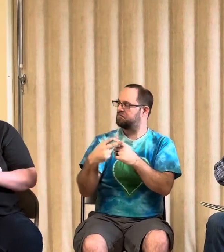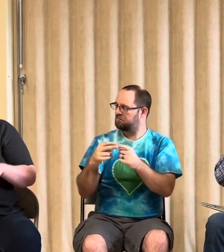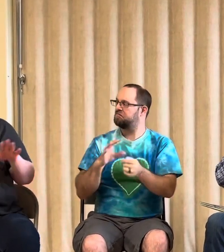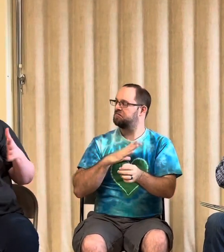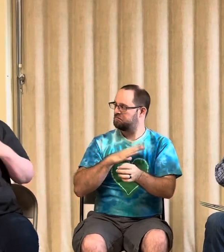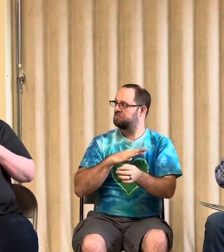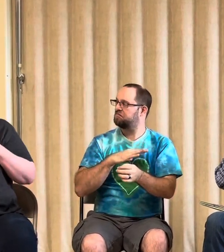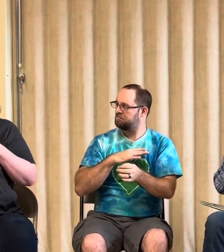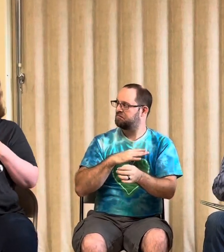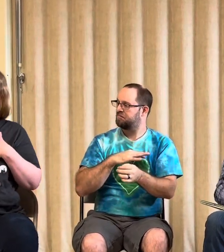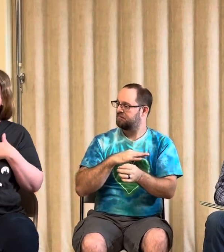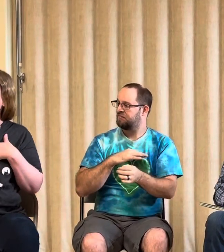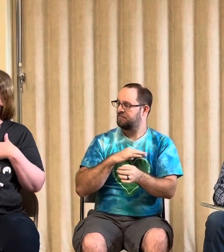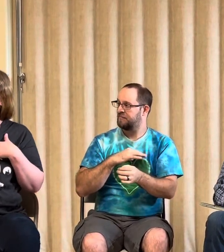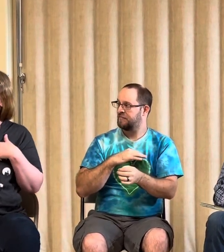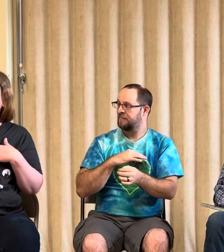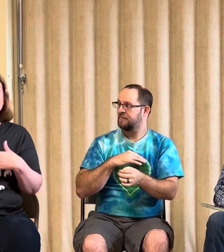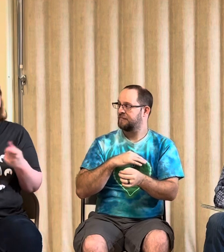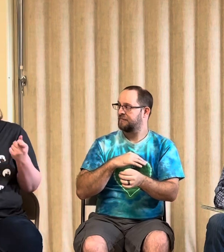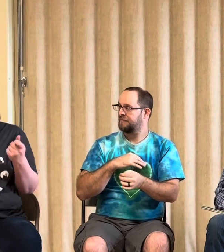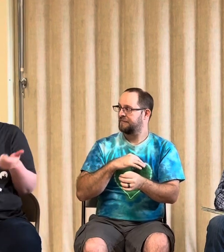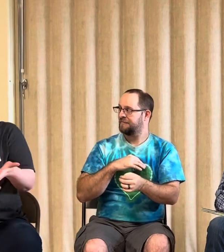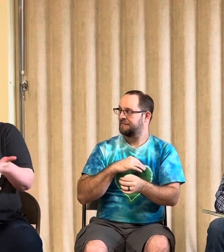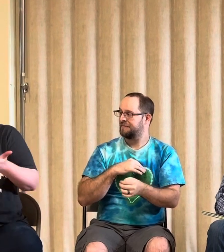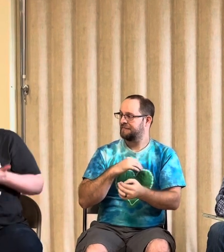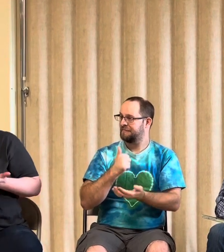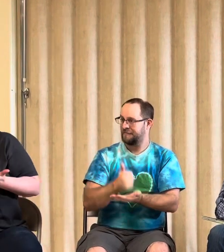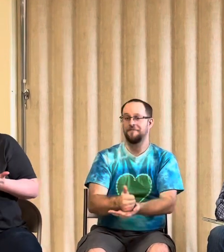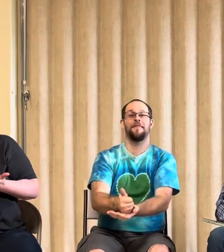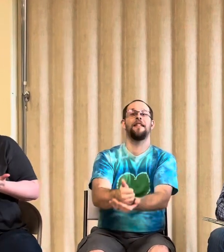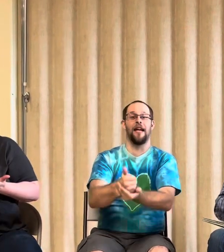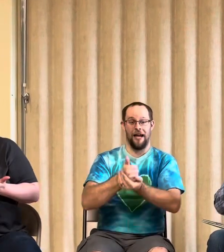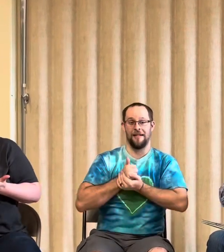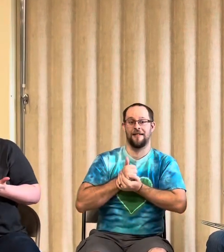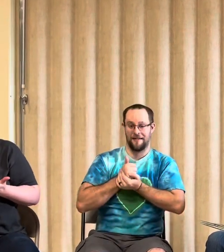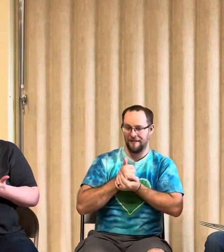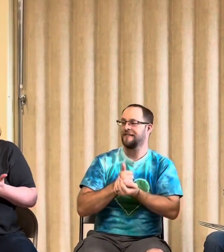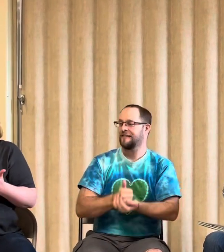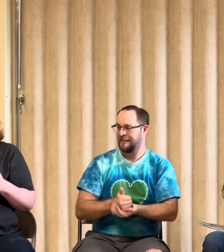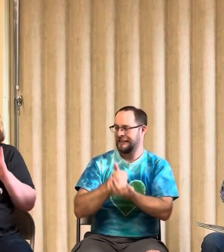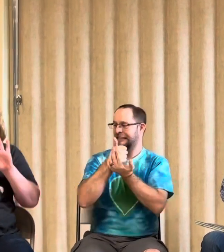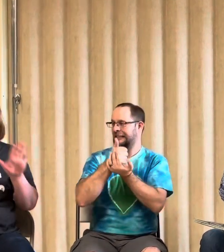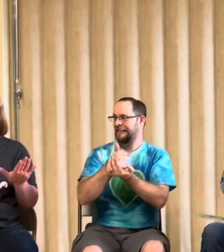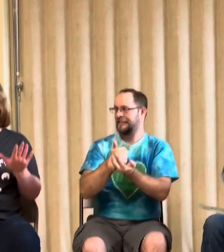This is something we all need in life. It's a little bit of "Help." It's a little bit of help. If you want to help